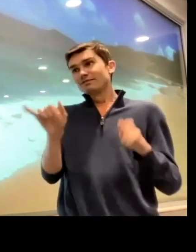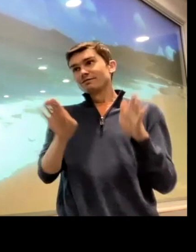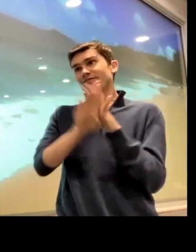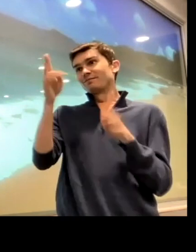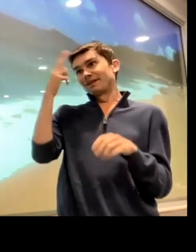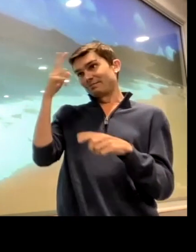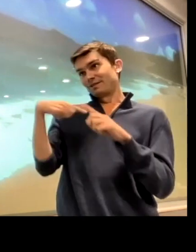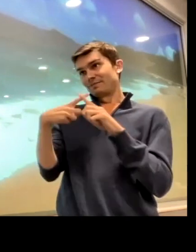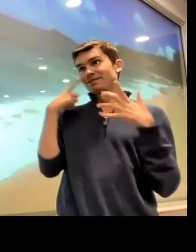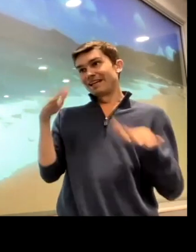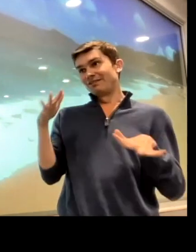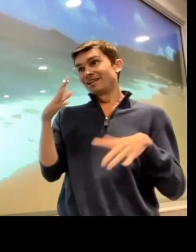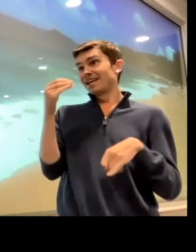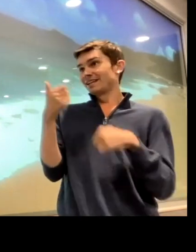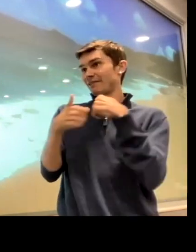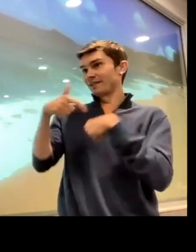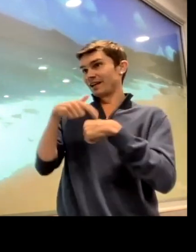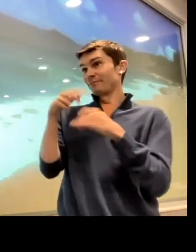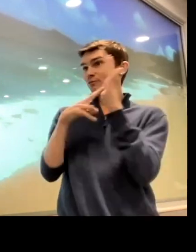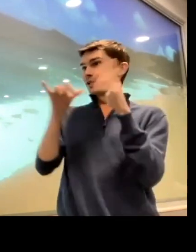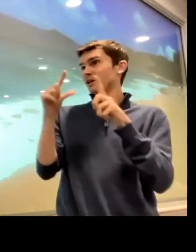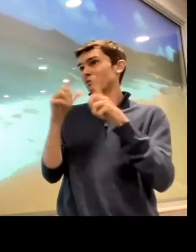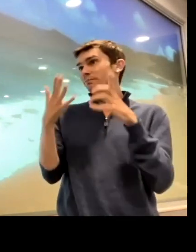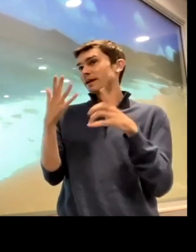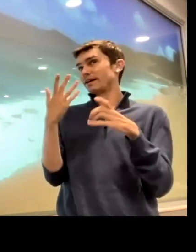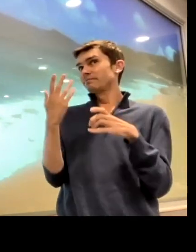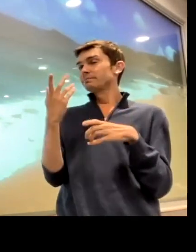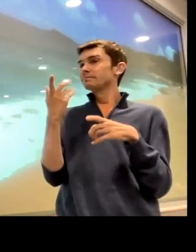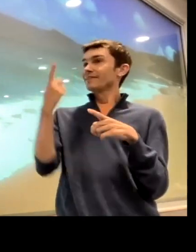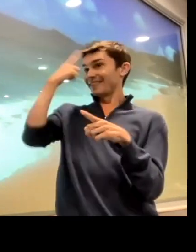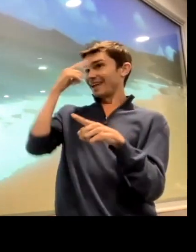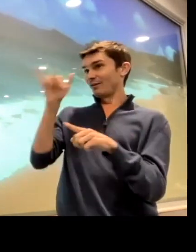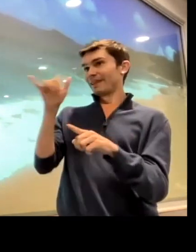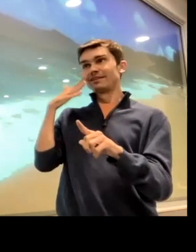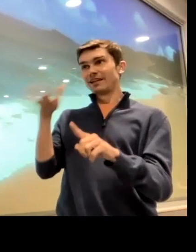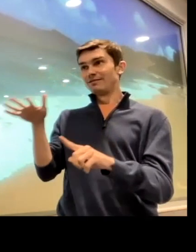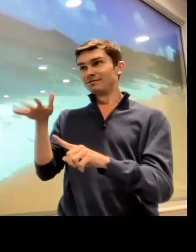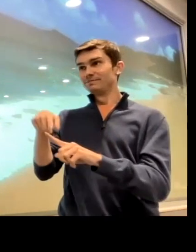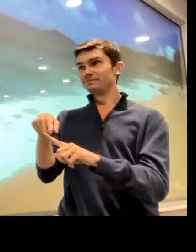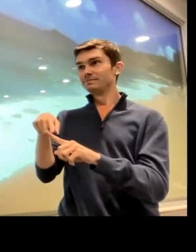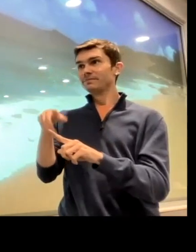So let's say that a deaf person um